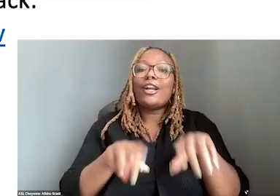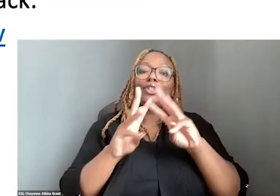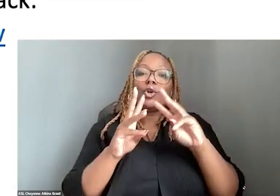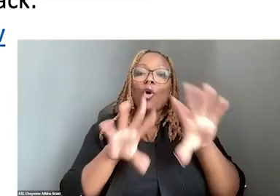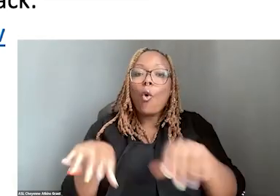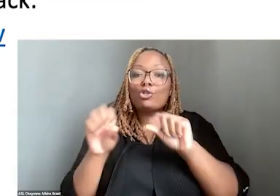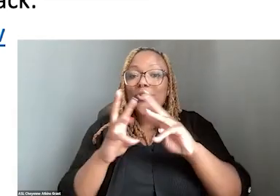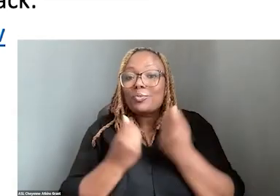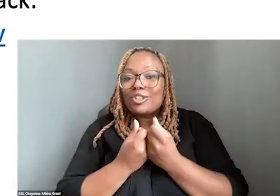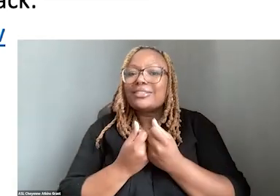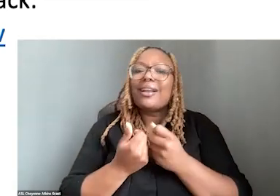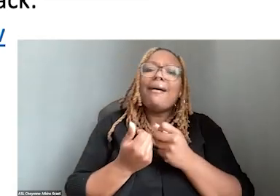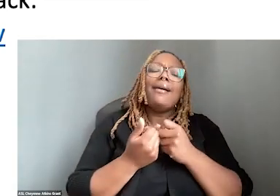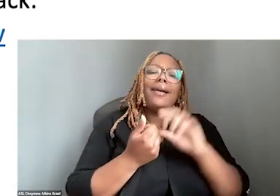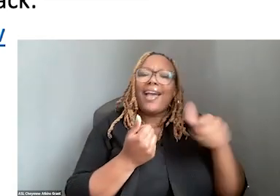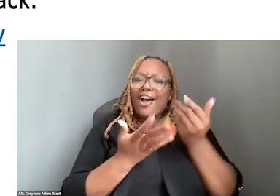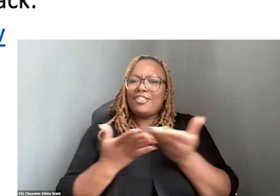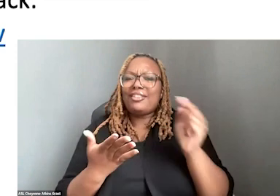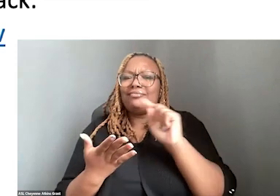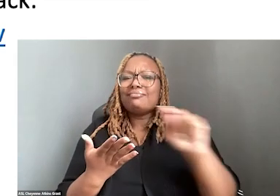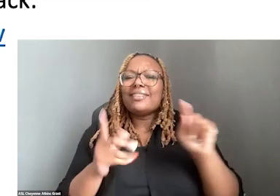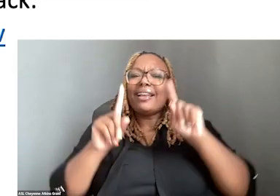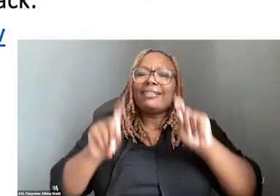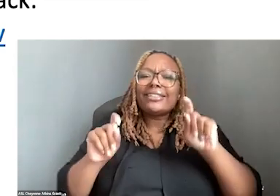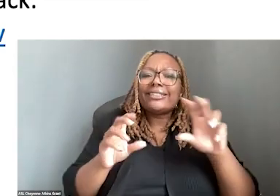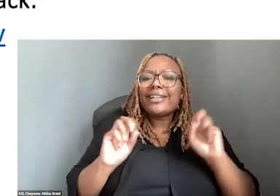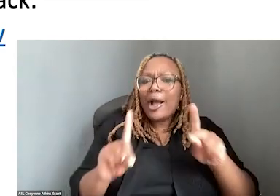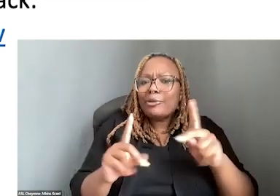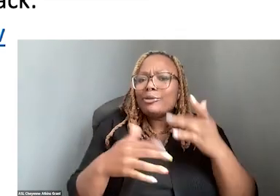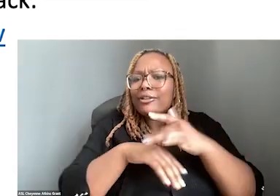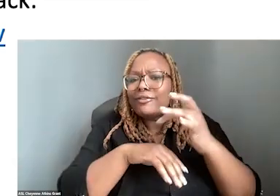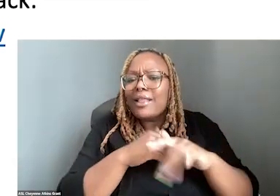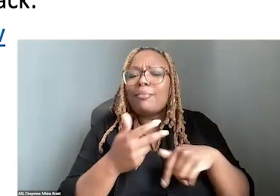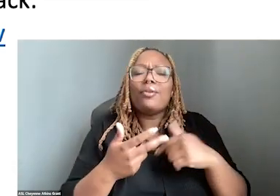and other things -- testing opportunities. I have the "Insights."